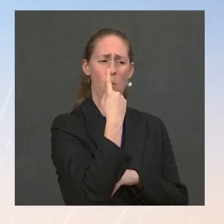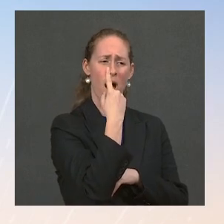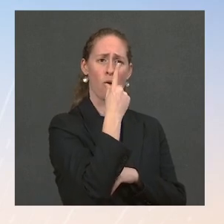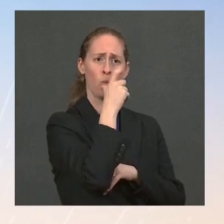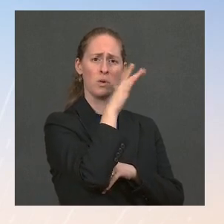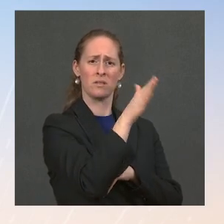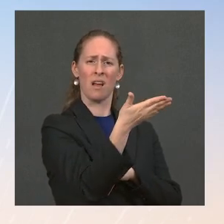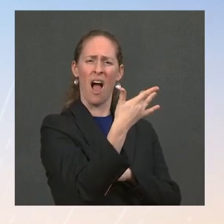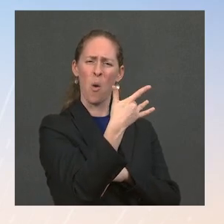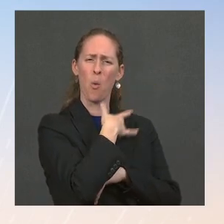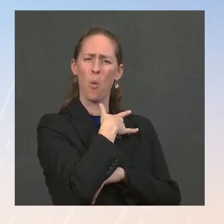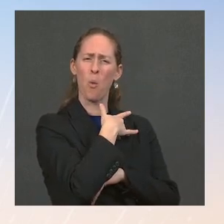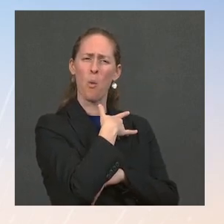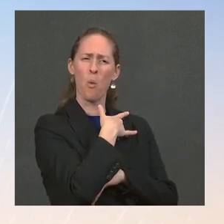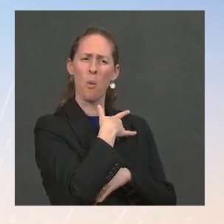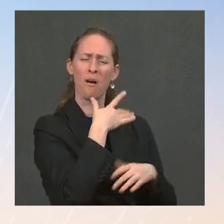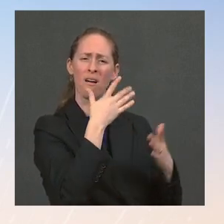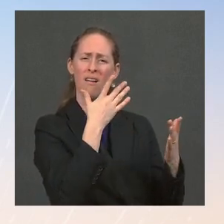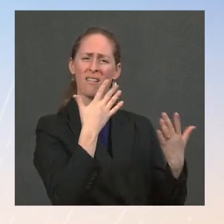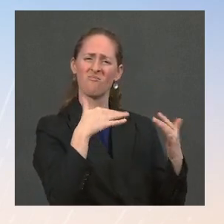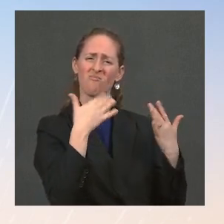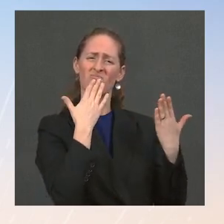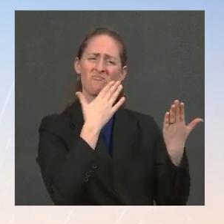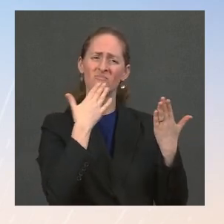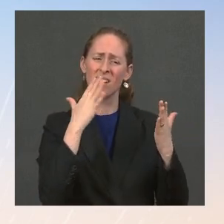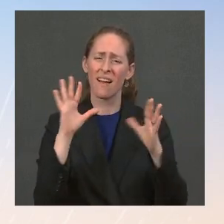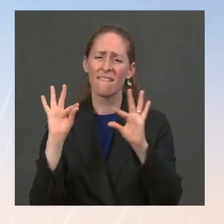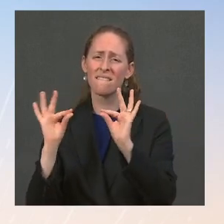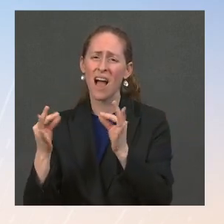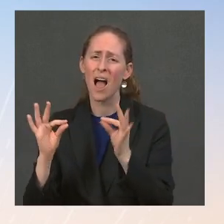We, of course, will continue to work in partnership